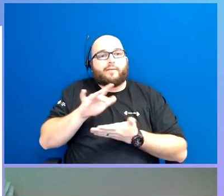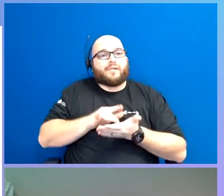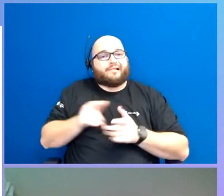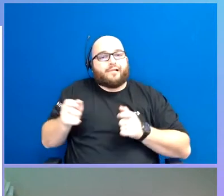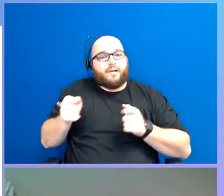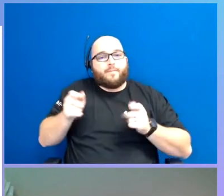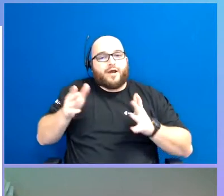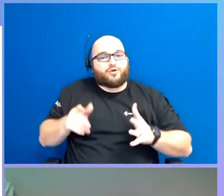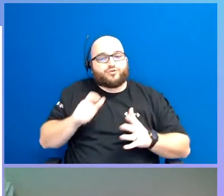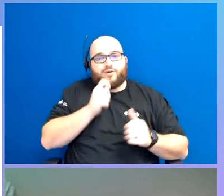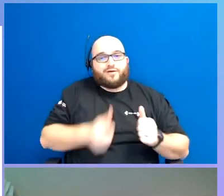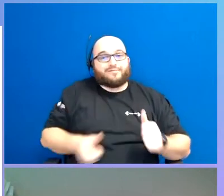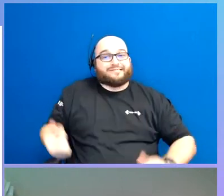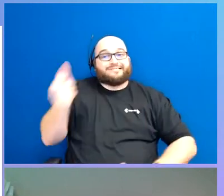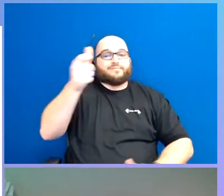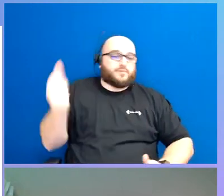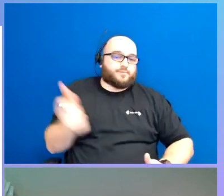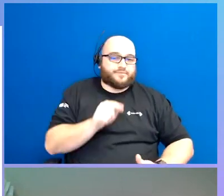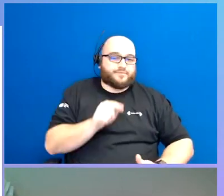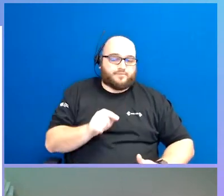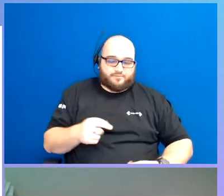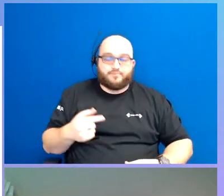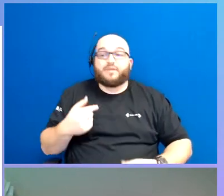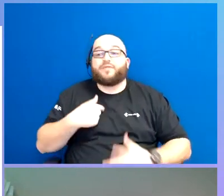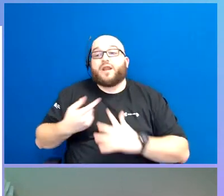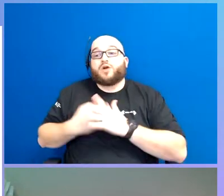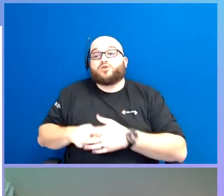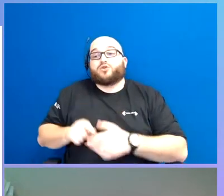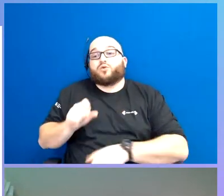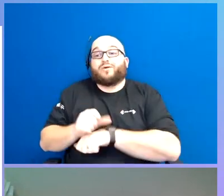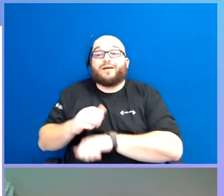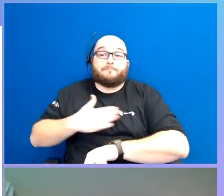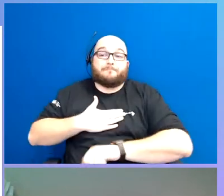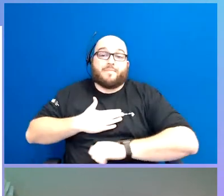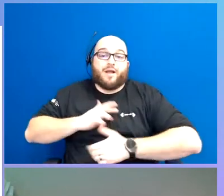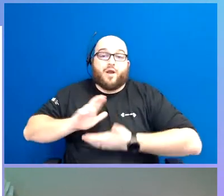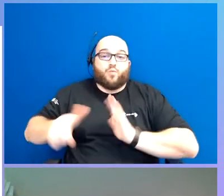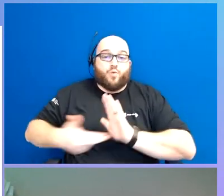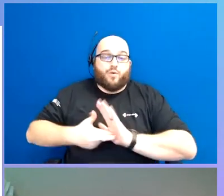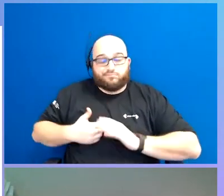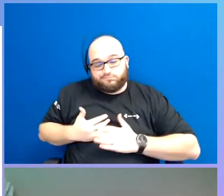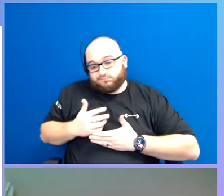I started working in my in my realm, um, designing these